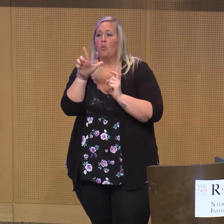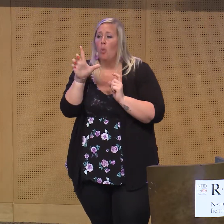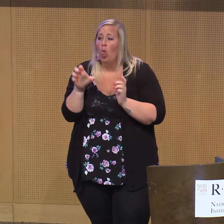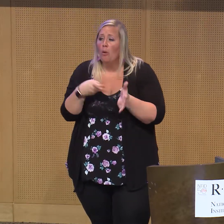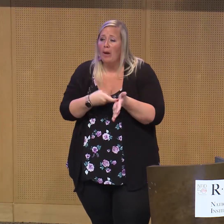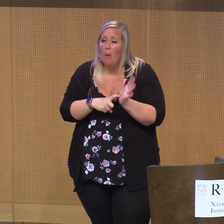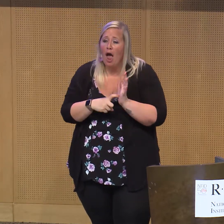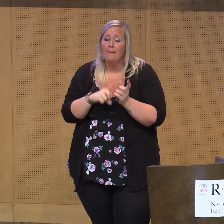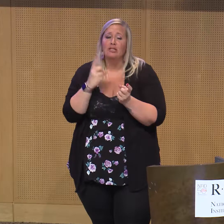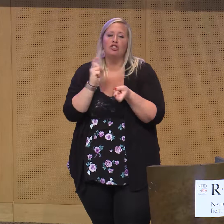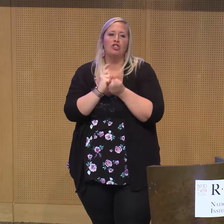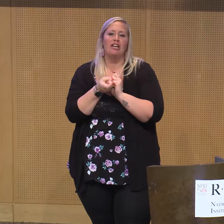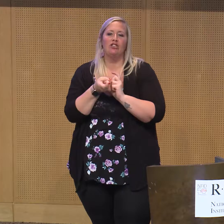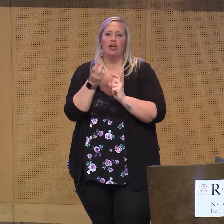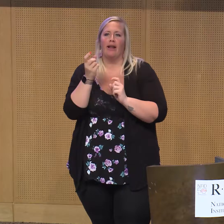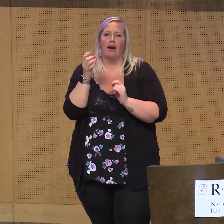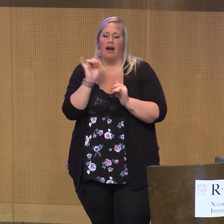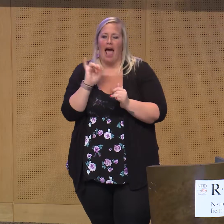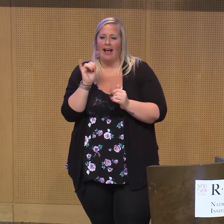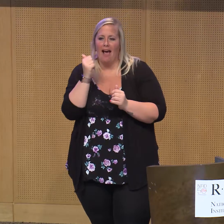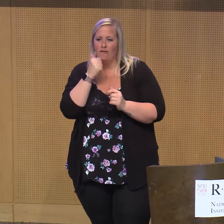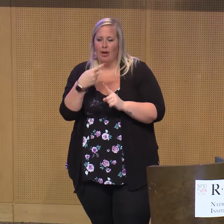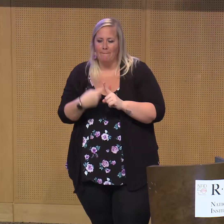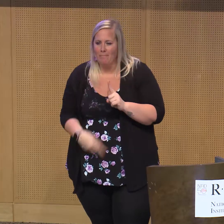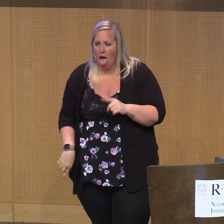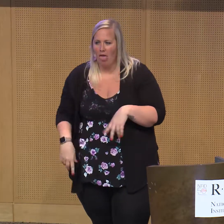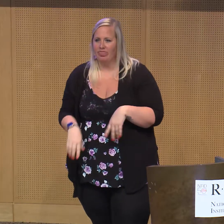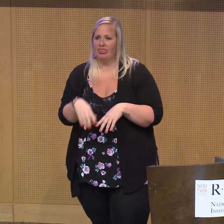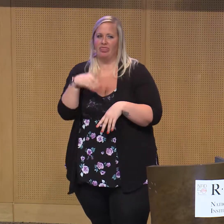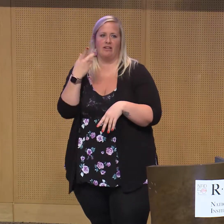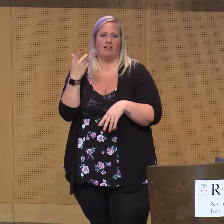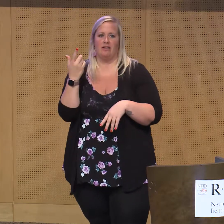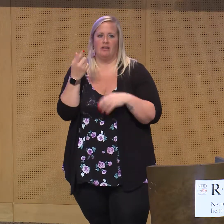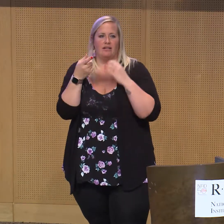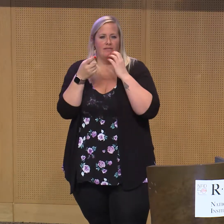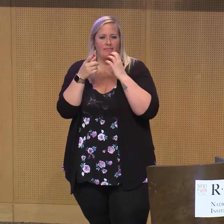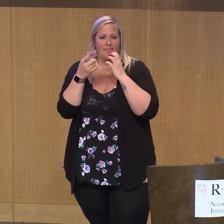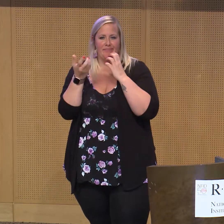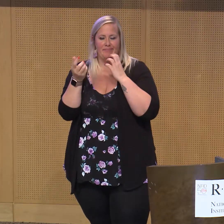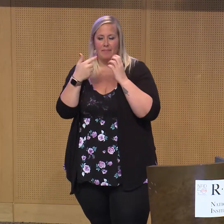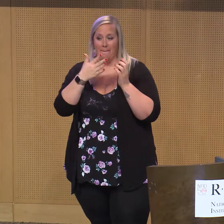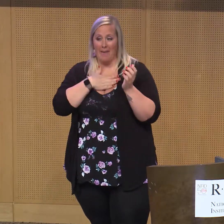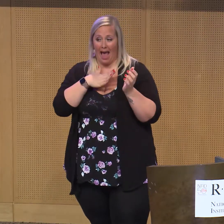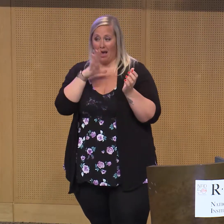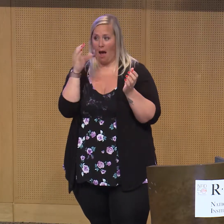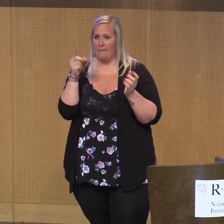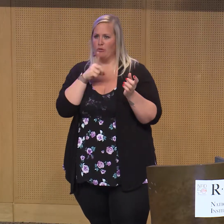Technology's always changing-- Google requirements or technology requirements. Every month, something new is coming up.